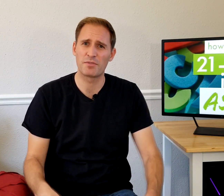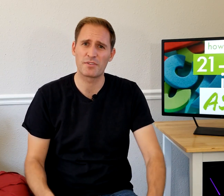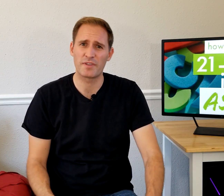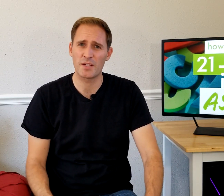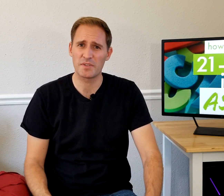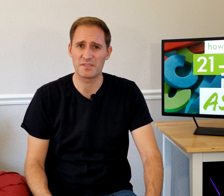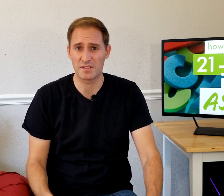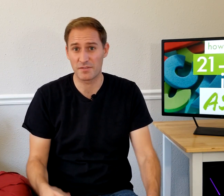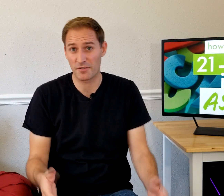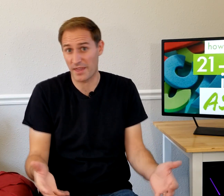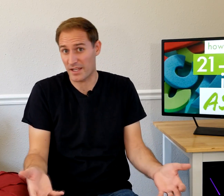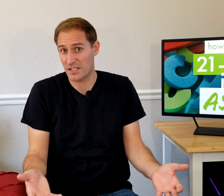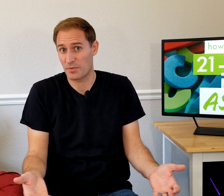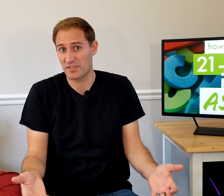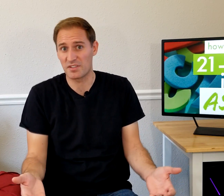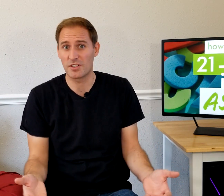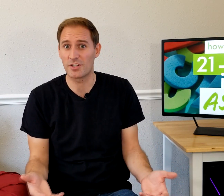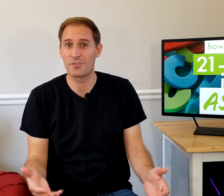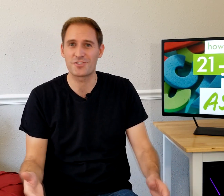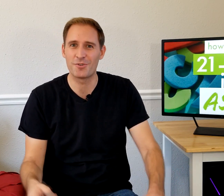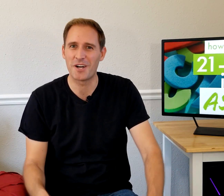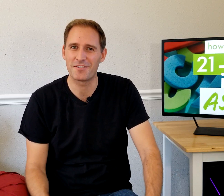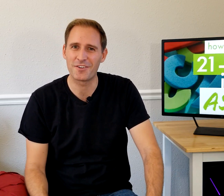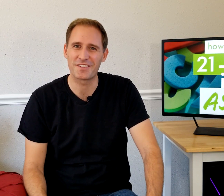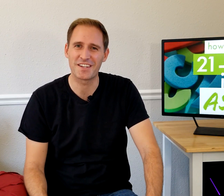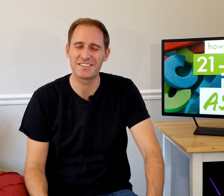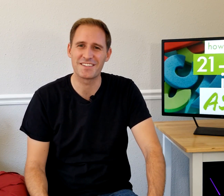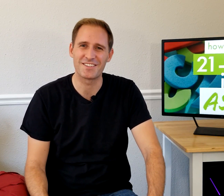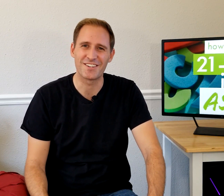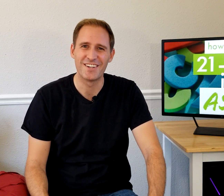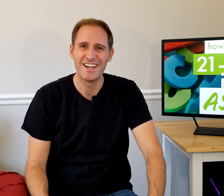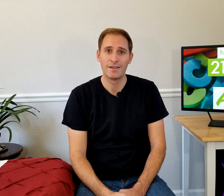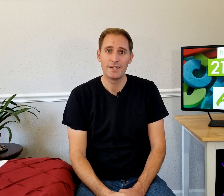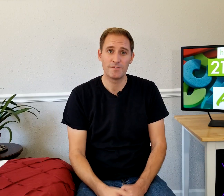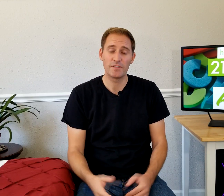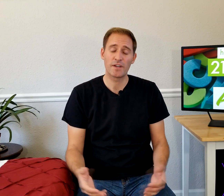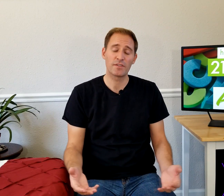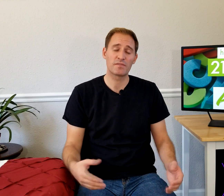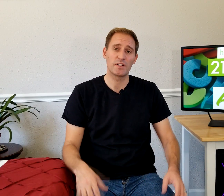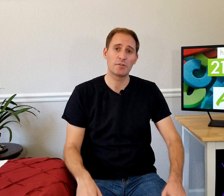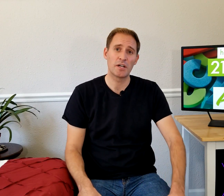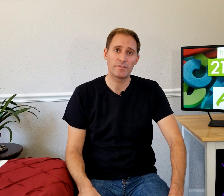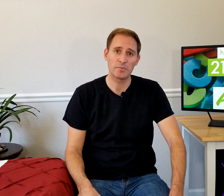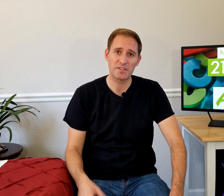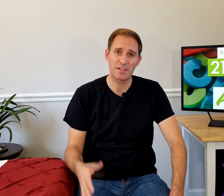with your families, and if you're that kind of person you can go show off all the signs that you know. If you found this video helpful, please hit that like